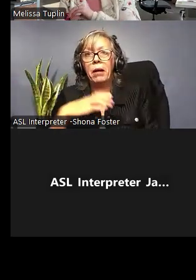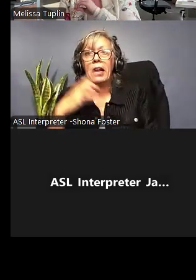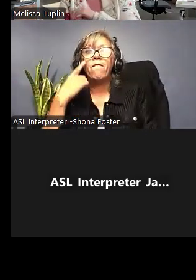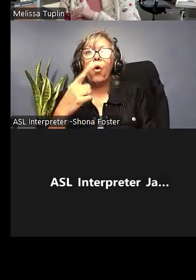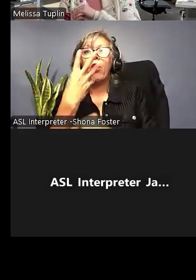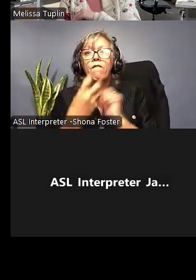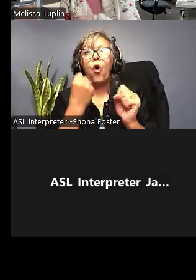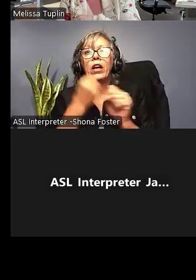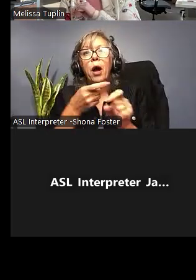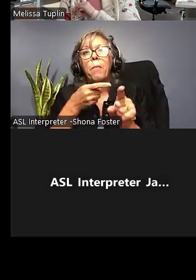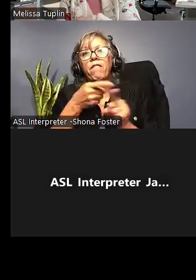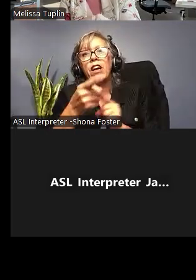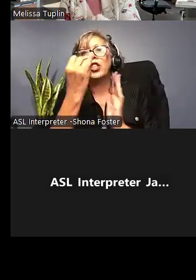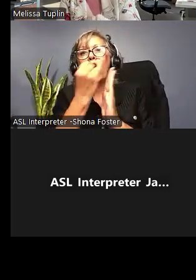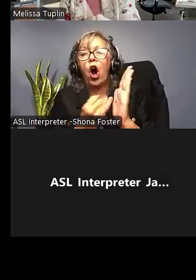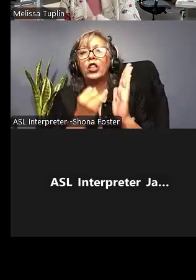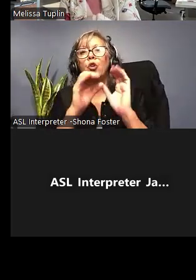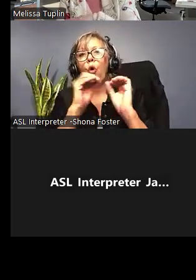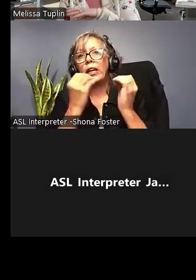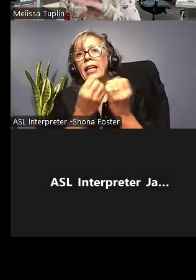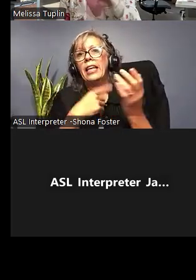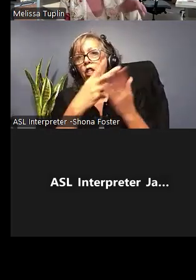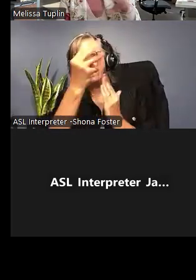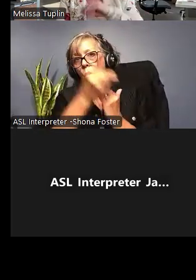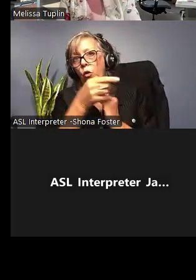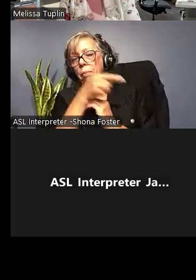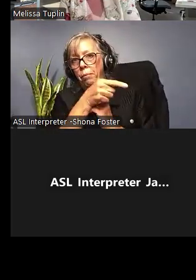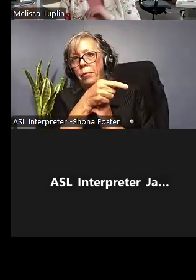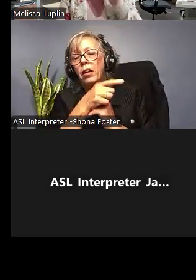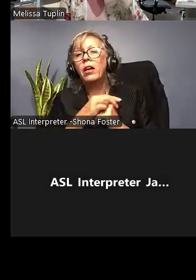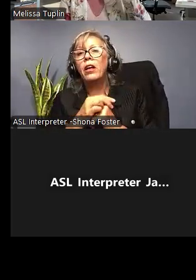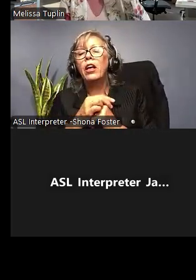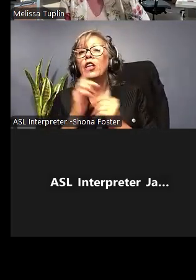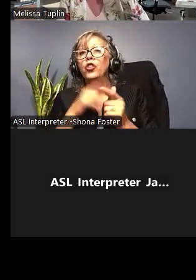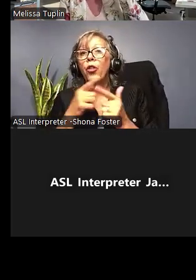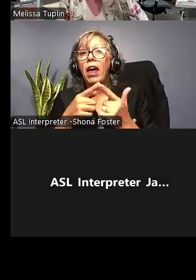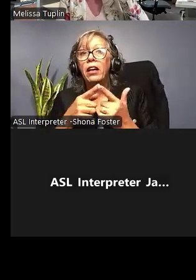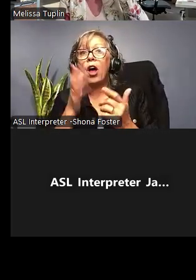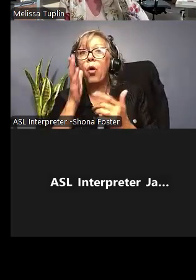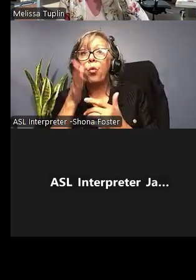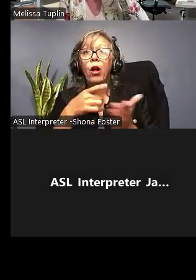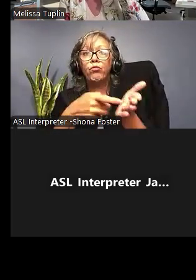professional arts organizations program. So they will then spend the next two to three years after